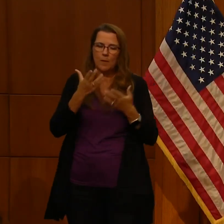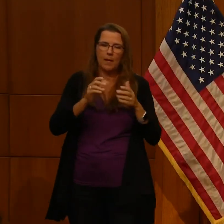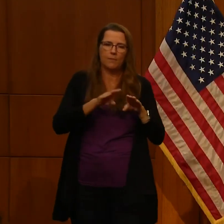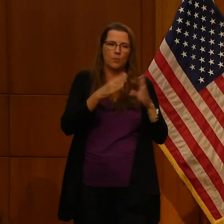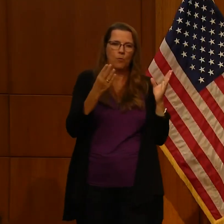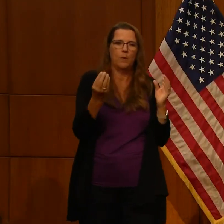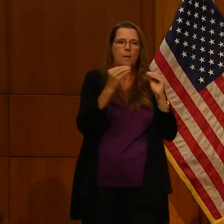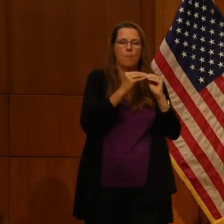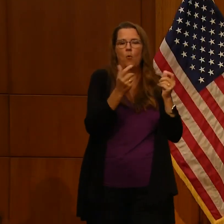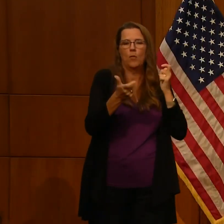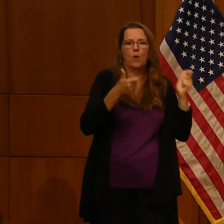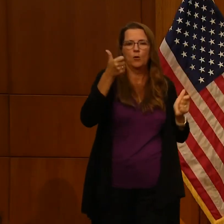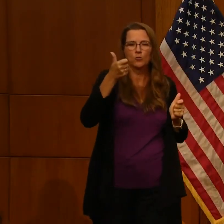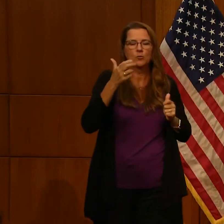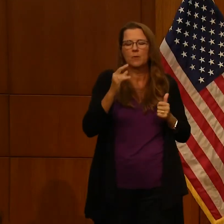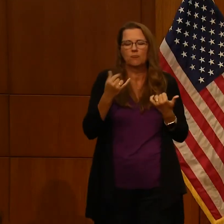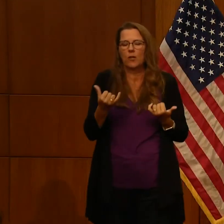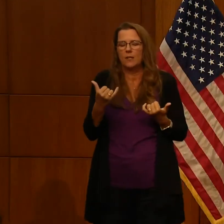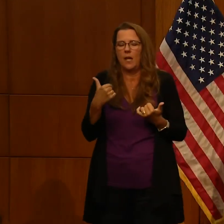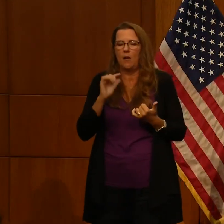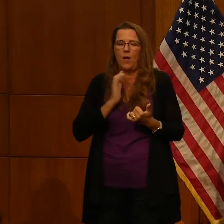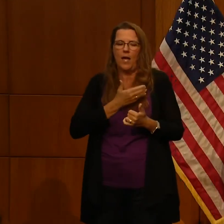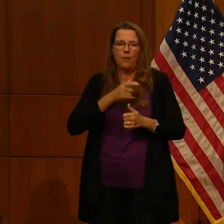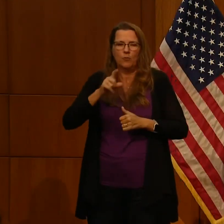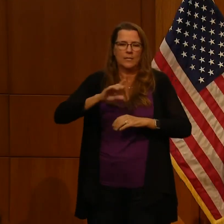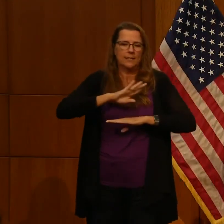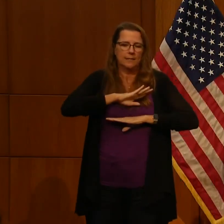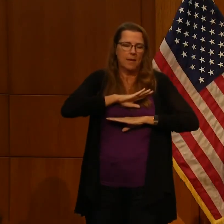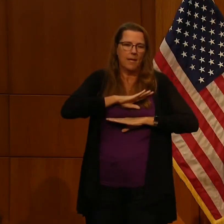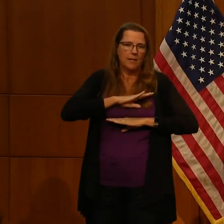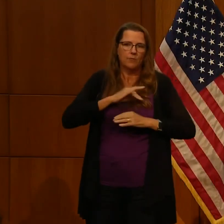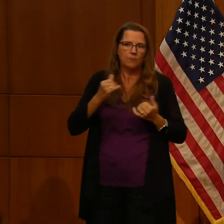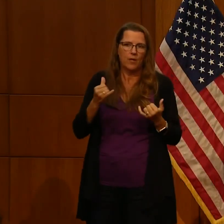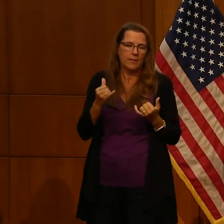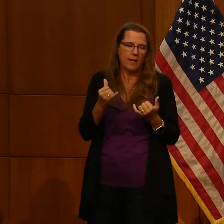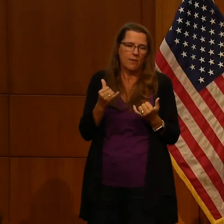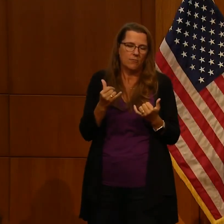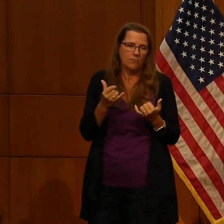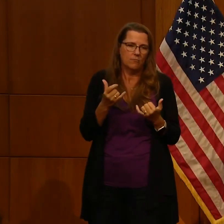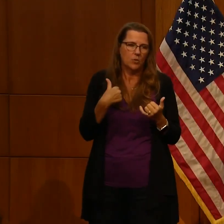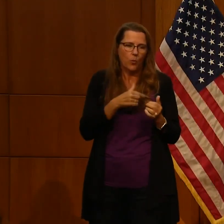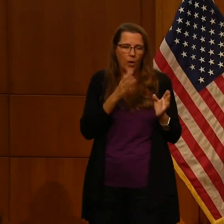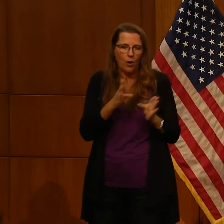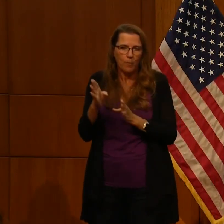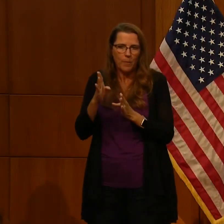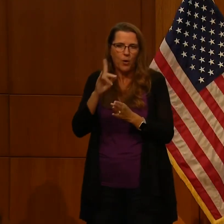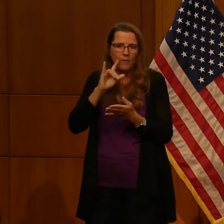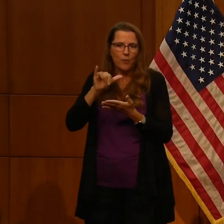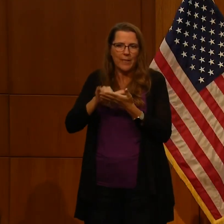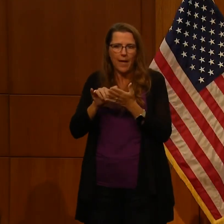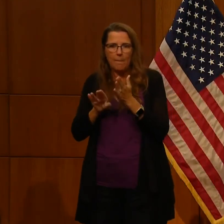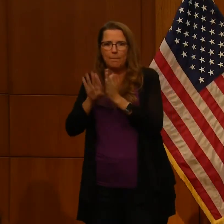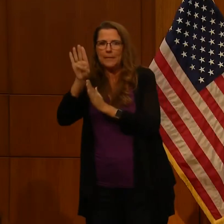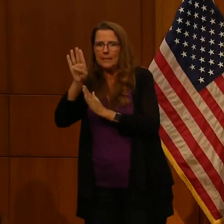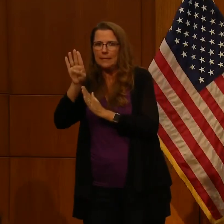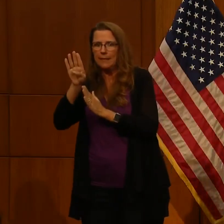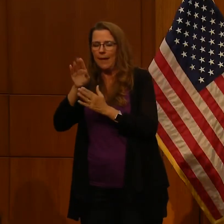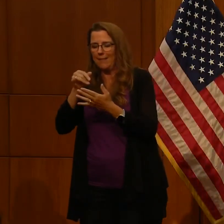WILL CONTINUE MOVING FORWARD ON THESE. I THINK THE NEED IS GOING TO BE MORE THAN MET BY WHAT WE HAVE NOW, BUT WE'RE